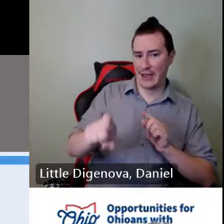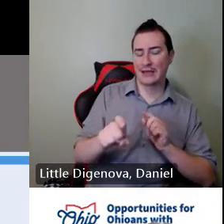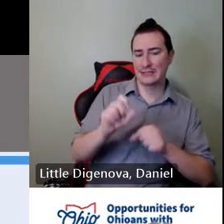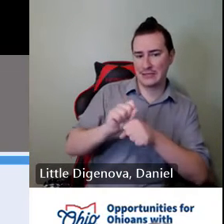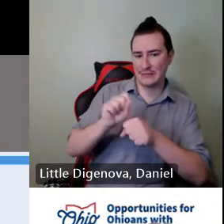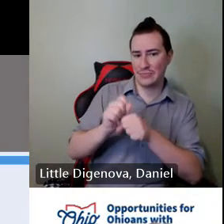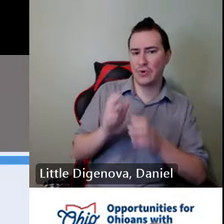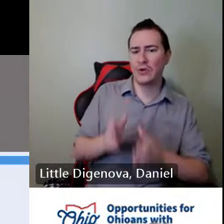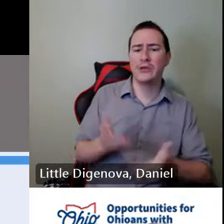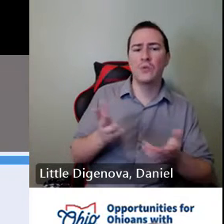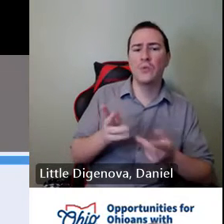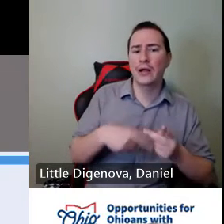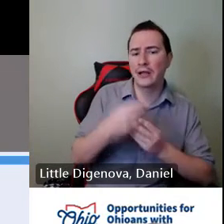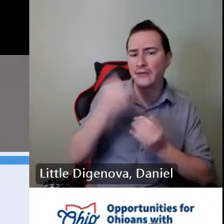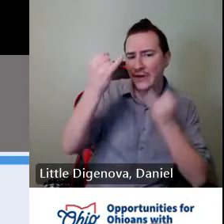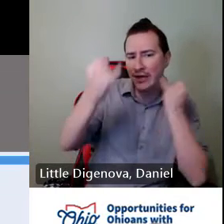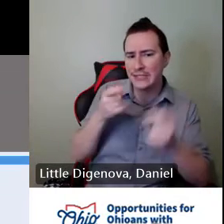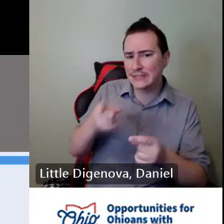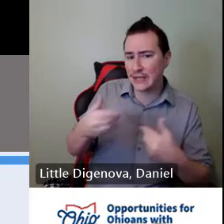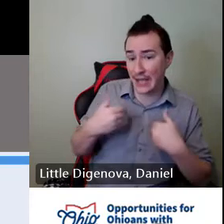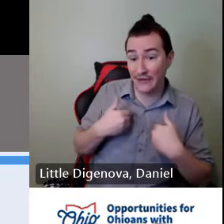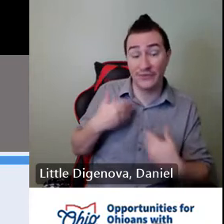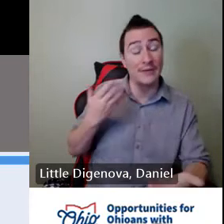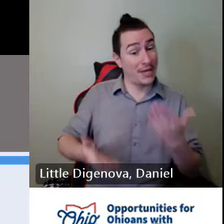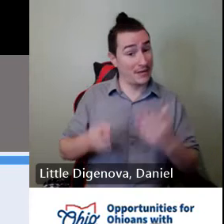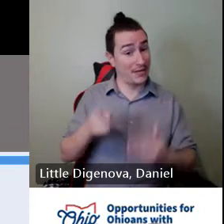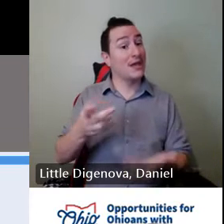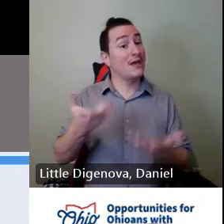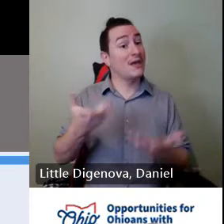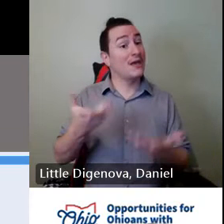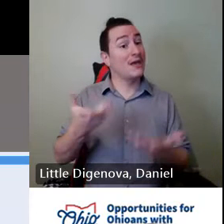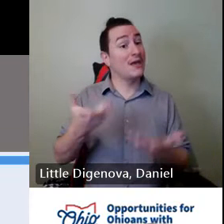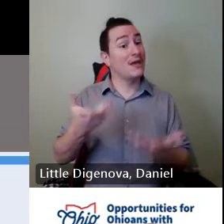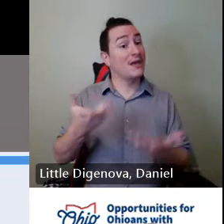The employee may have experienced this barrier in another setting and already knows what will work best.